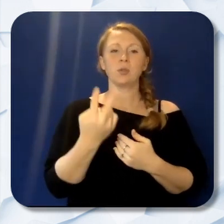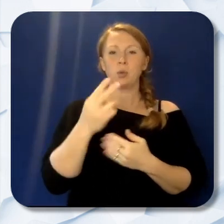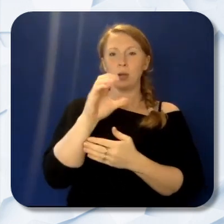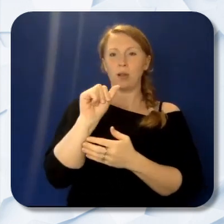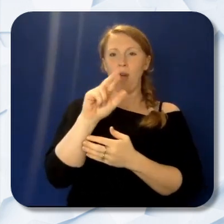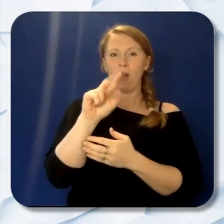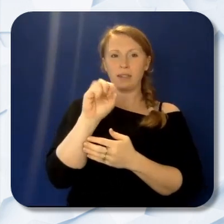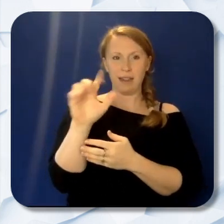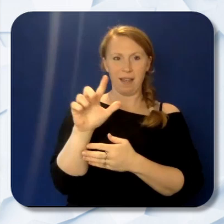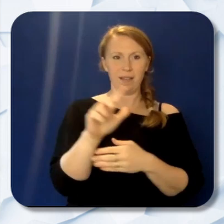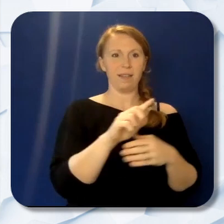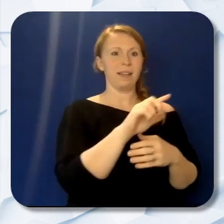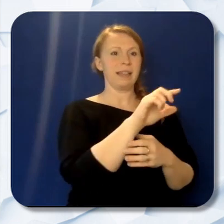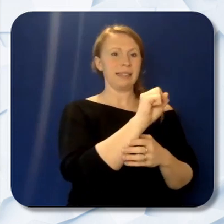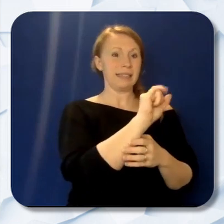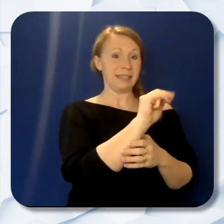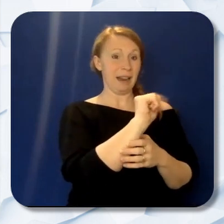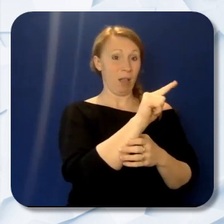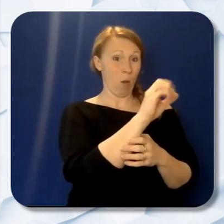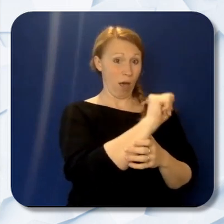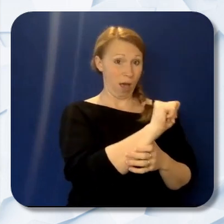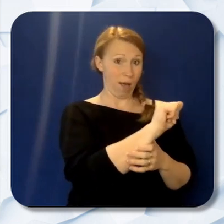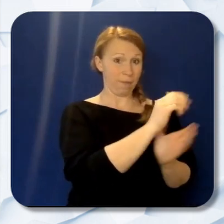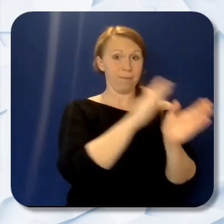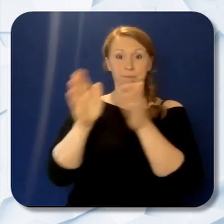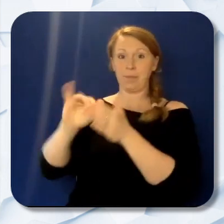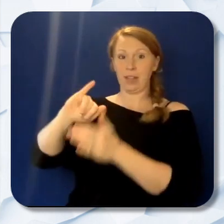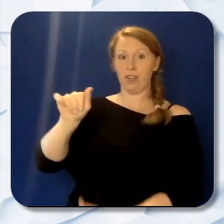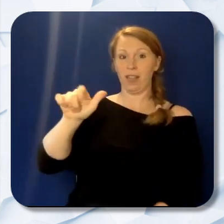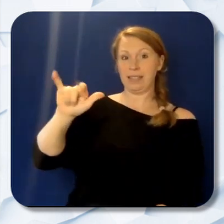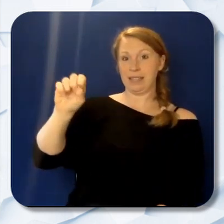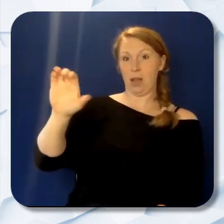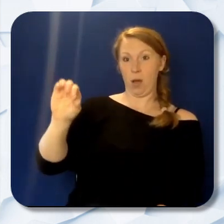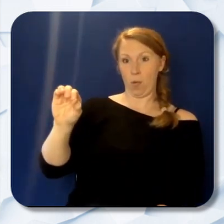and Jalisco that are acting with calculated, deliberate treachery. So, what they're doing is